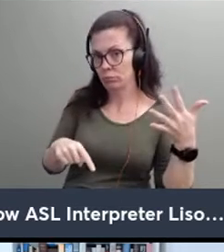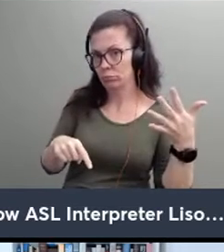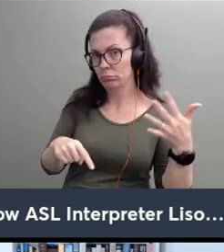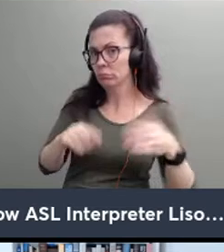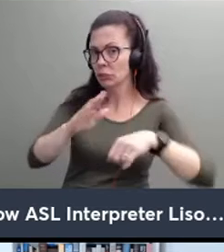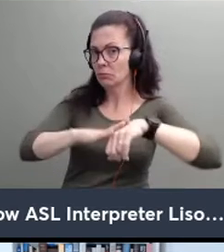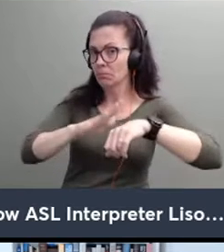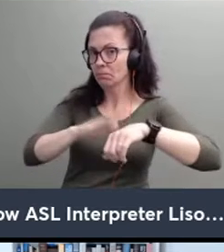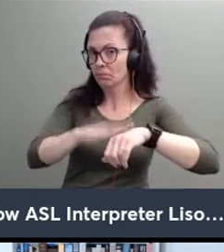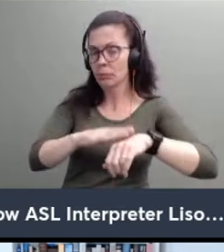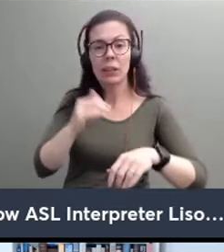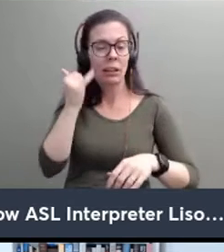So we want you to confirm.